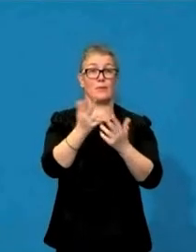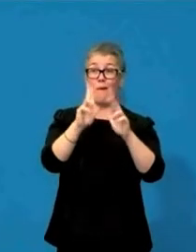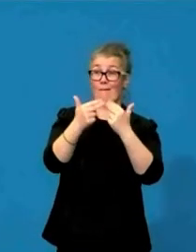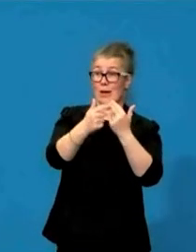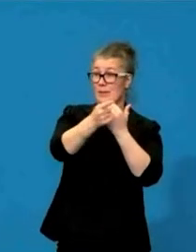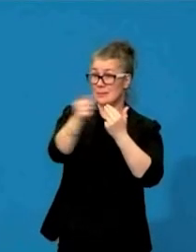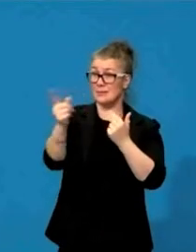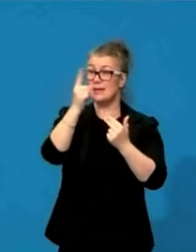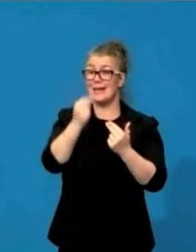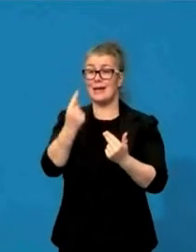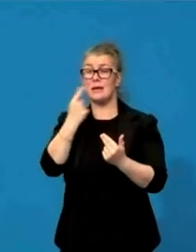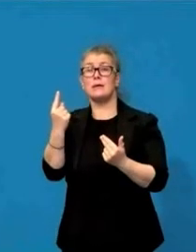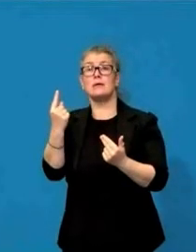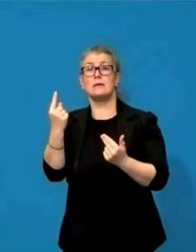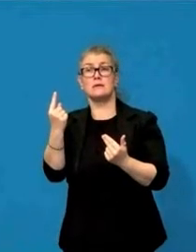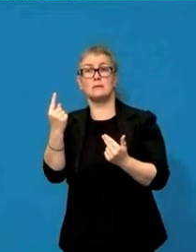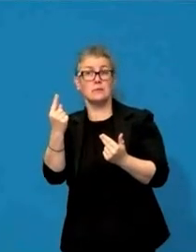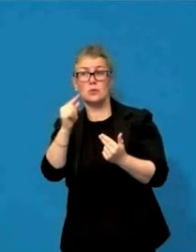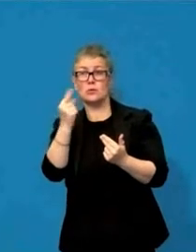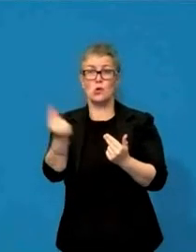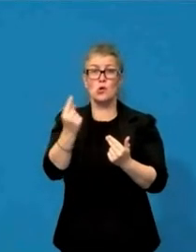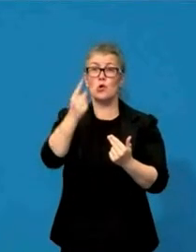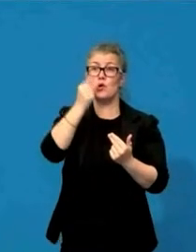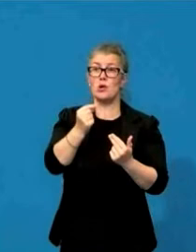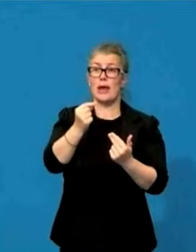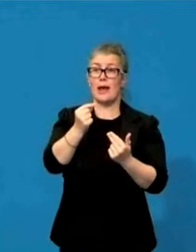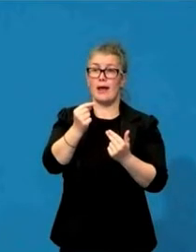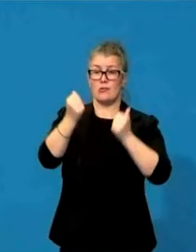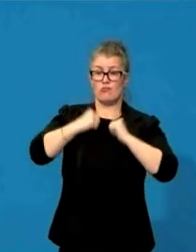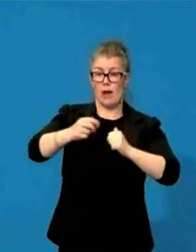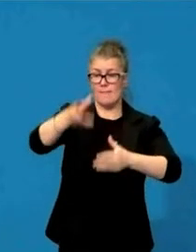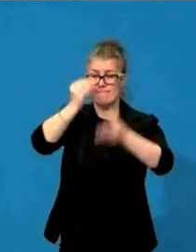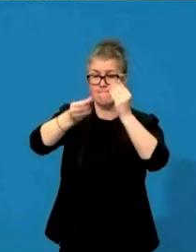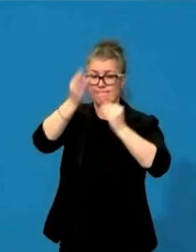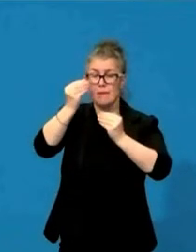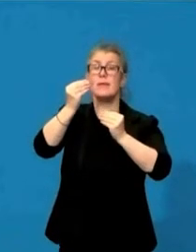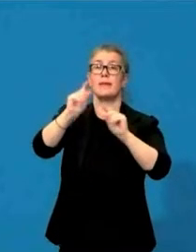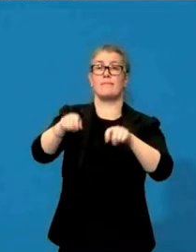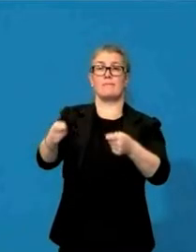that are able to provide the level of knowledge and support that's required, otherwise it can get exploited.